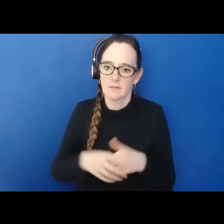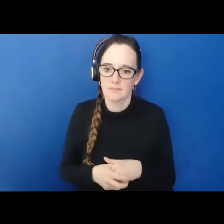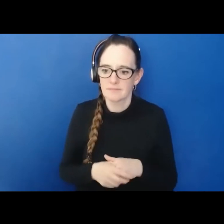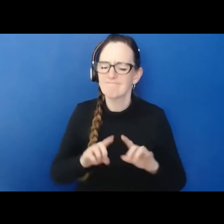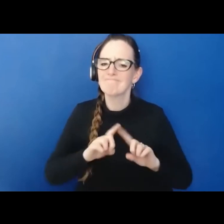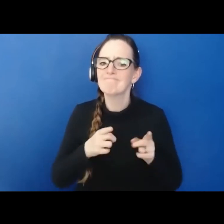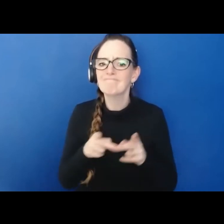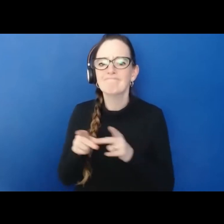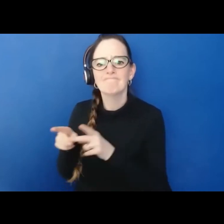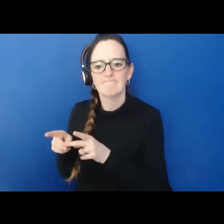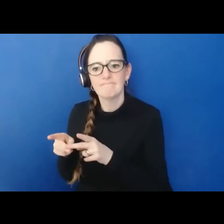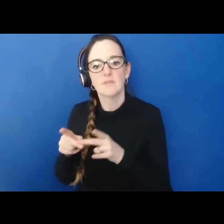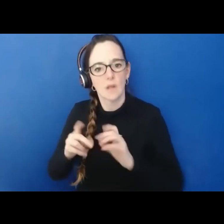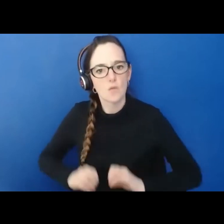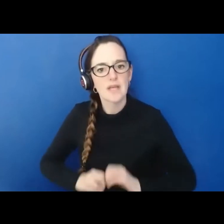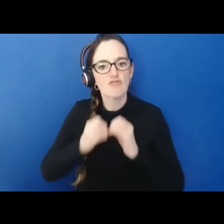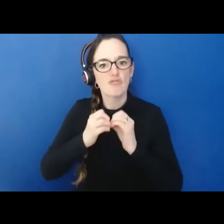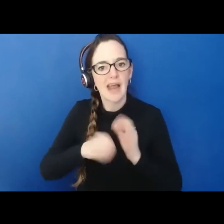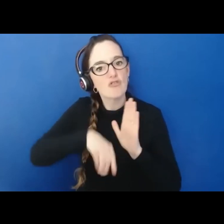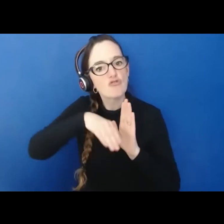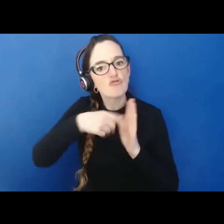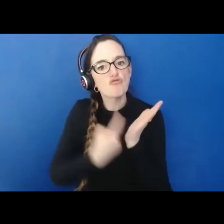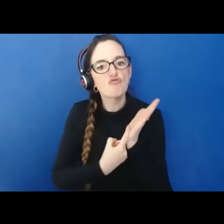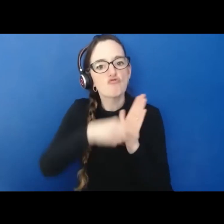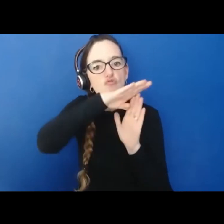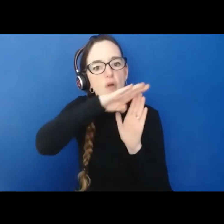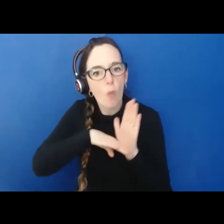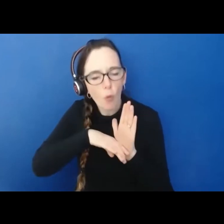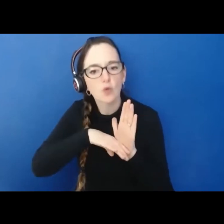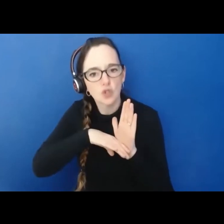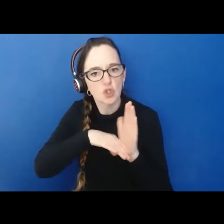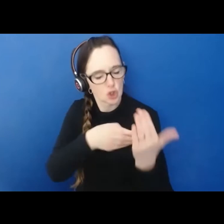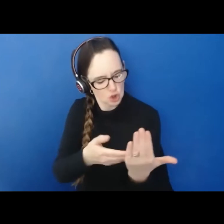And we create reports after this and then from those reports we create technological